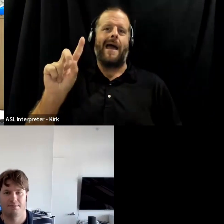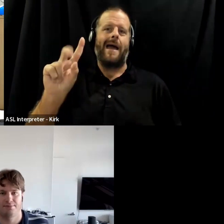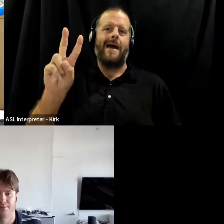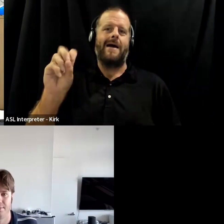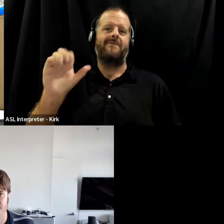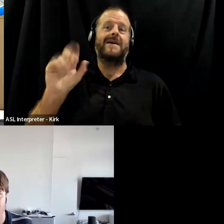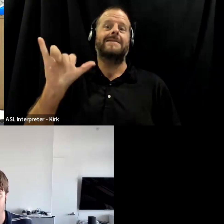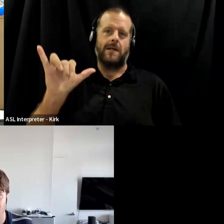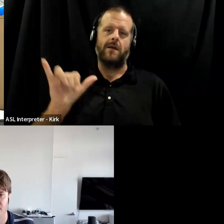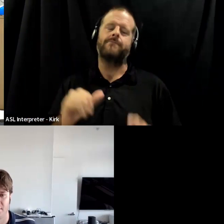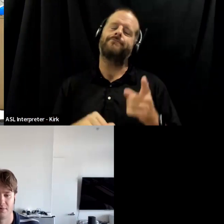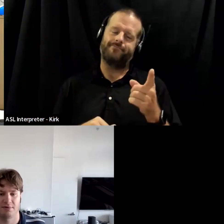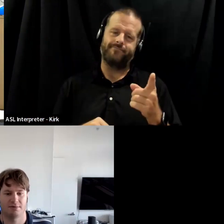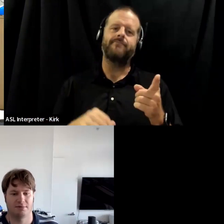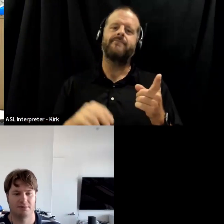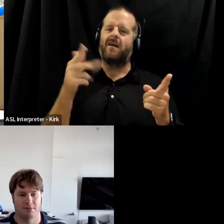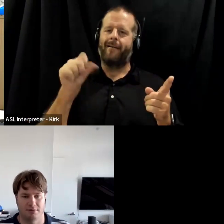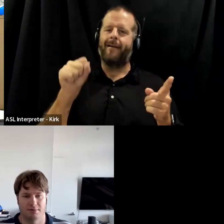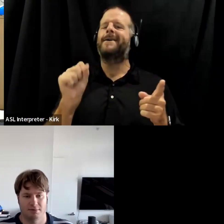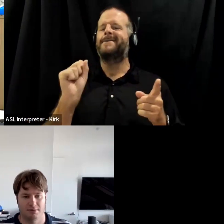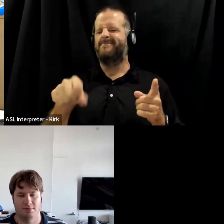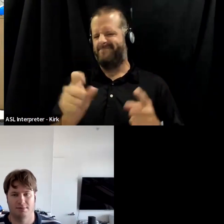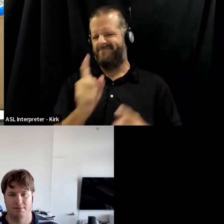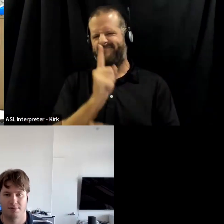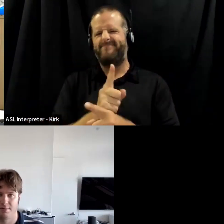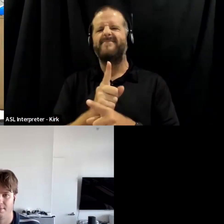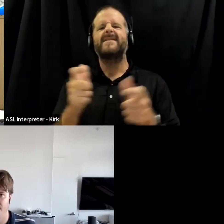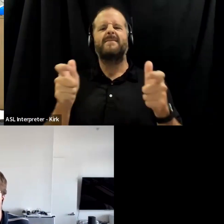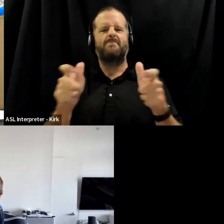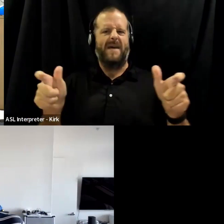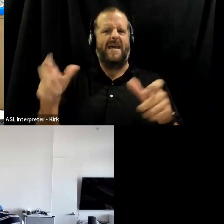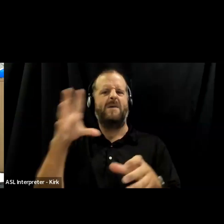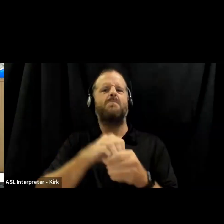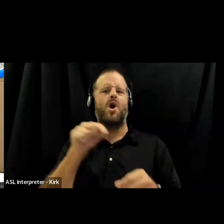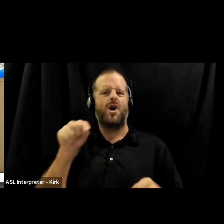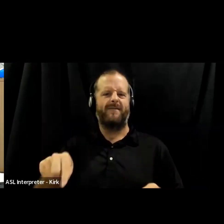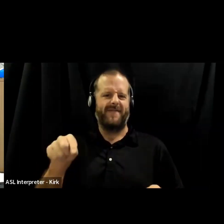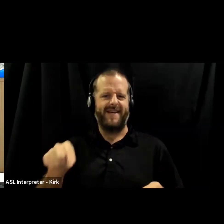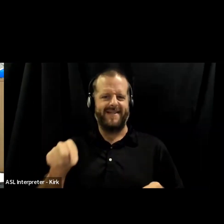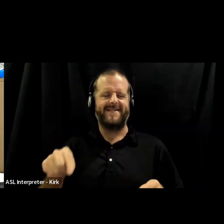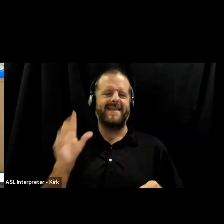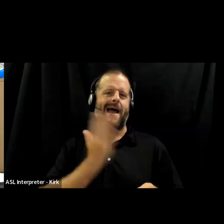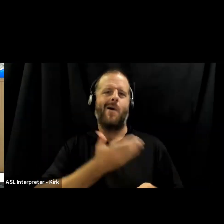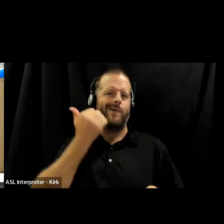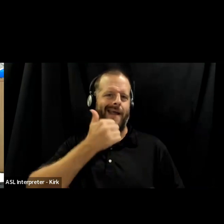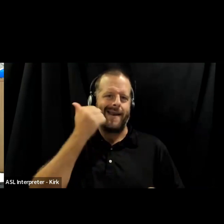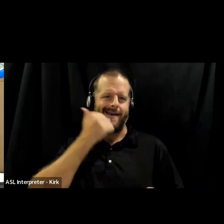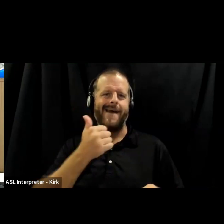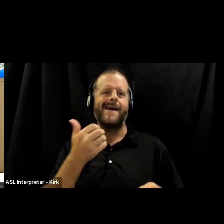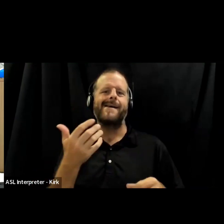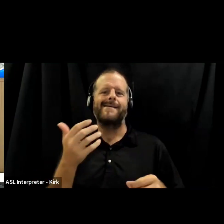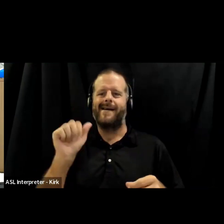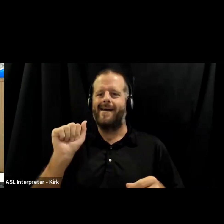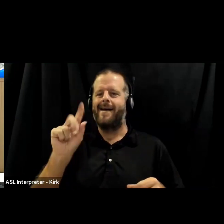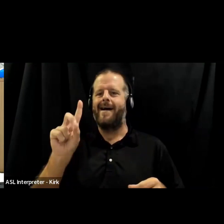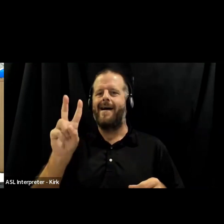Advocacy is such a big part of our day to day on and I say, I'm going to